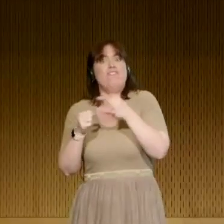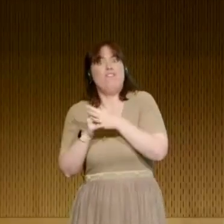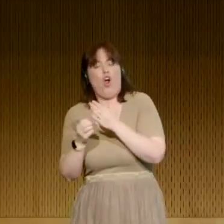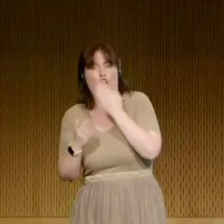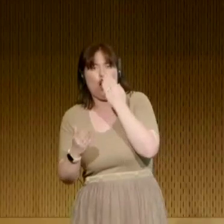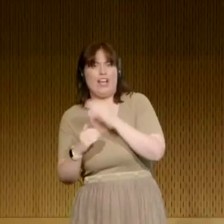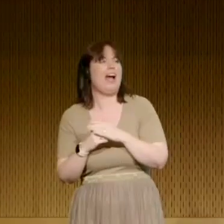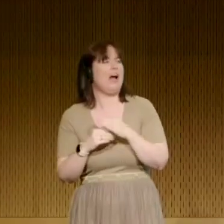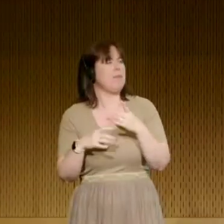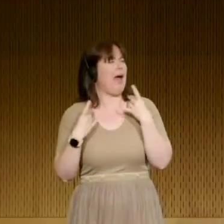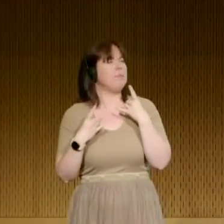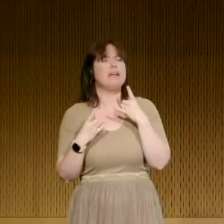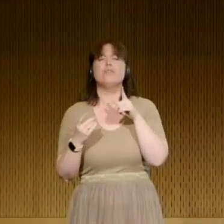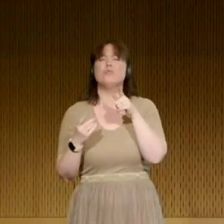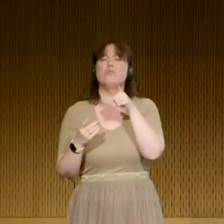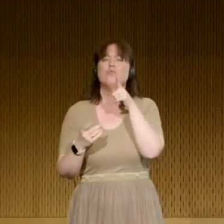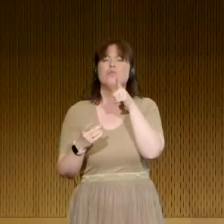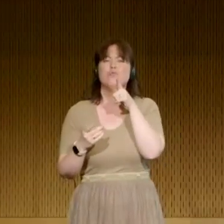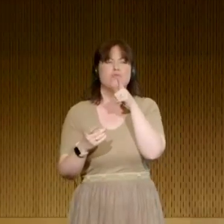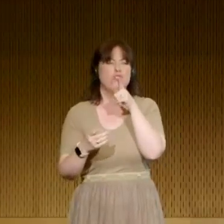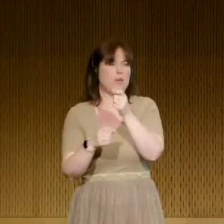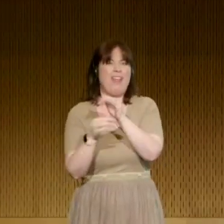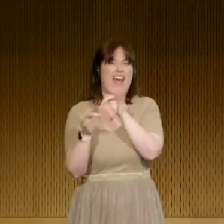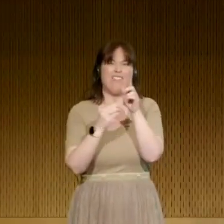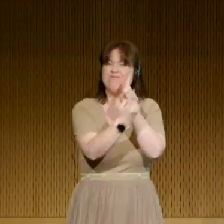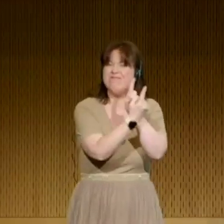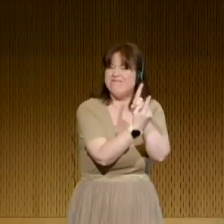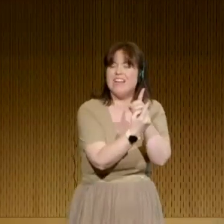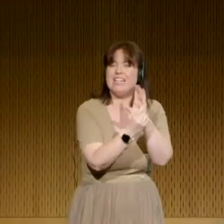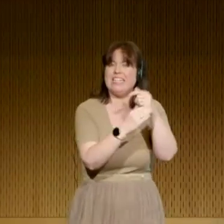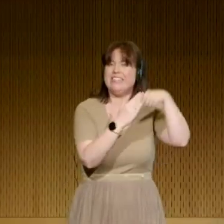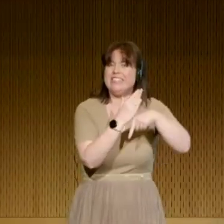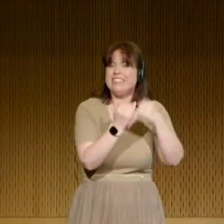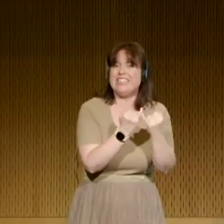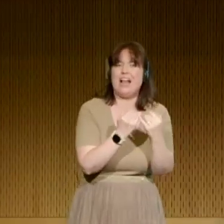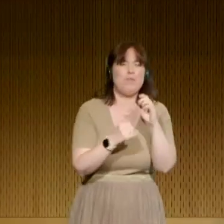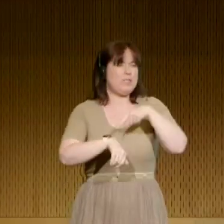to discuss that in much more detail. I don't have the time to do that this morning but we think it's